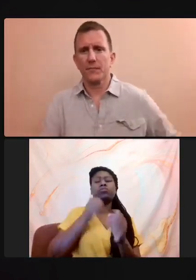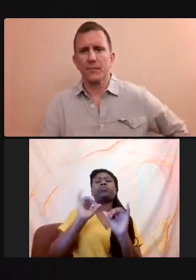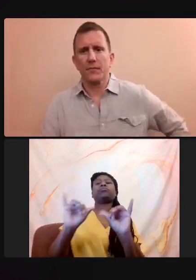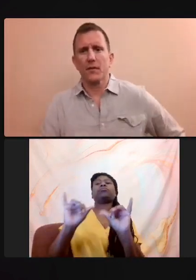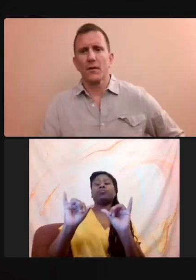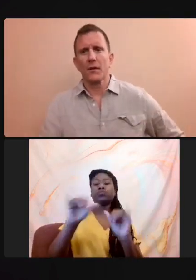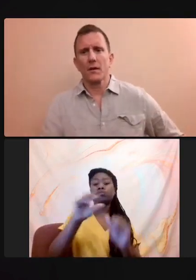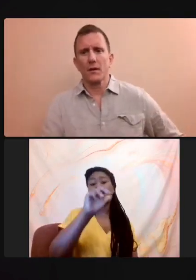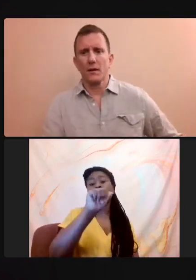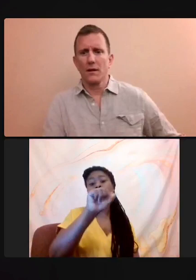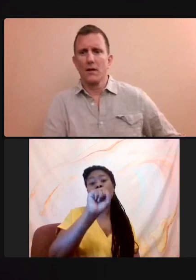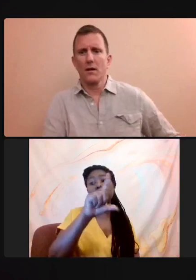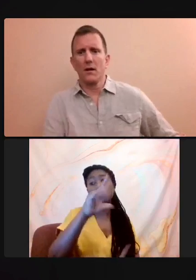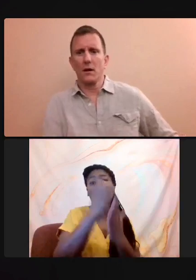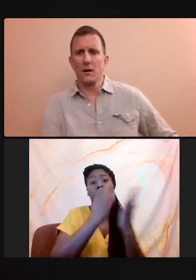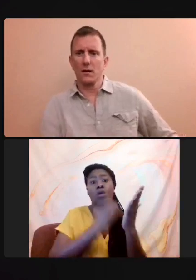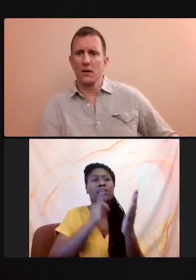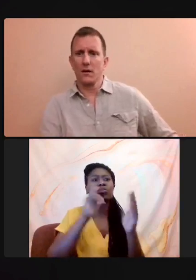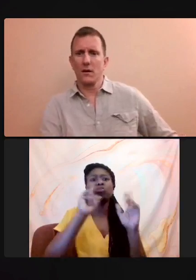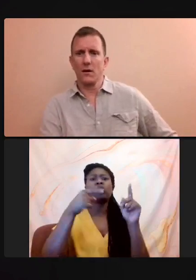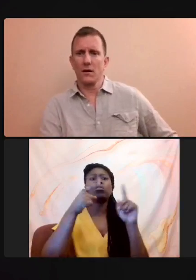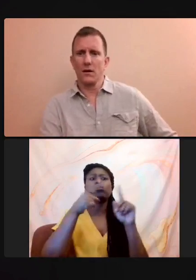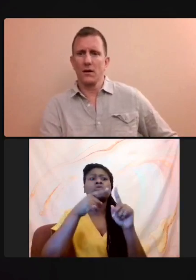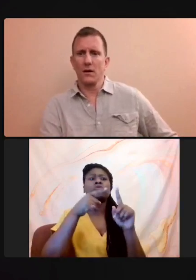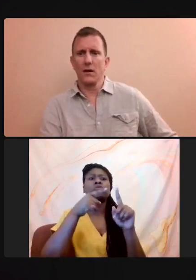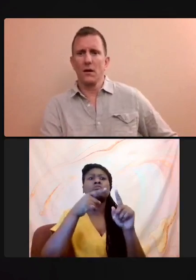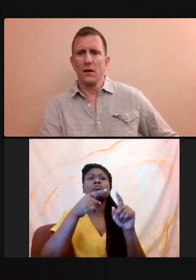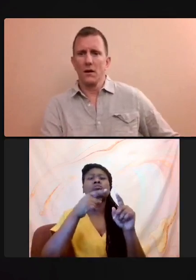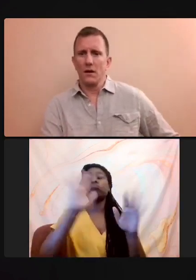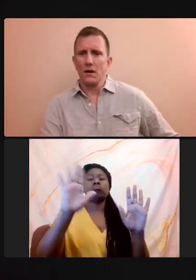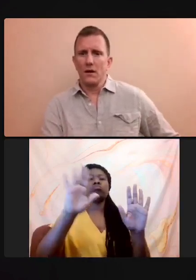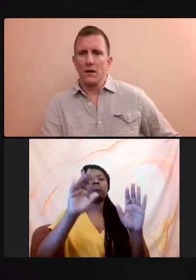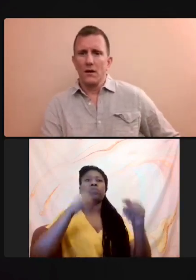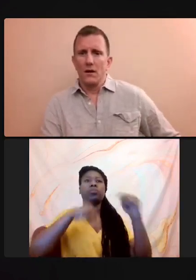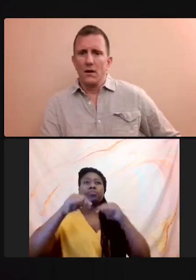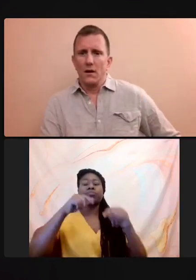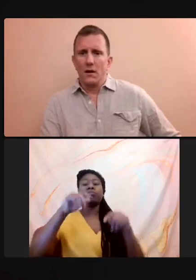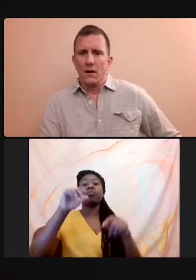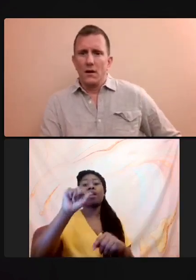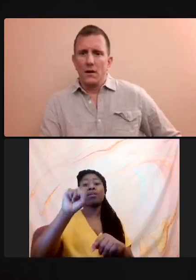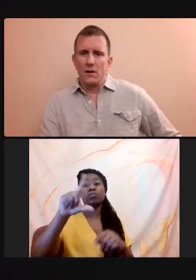classes in ASL and ITP courses?